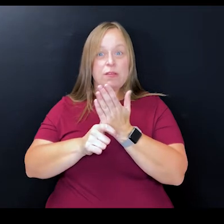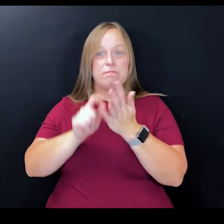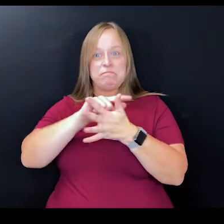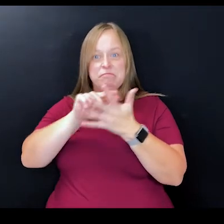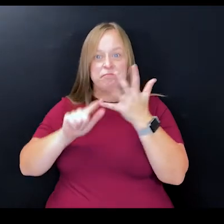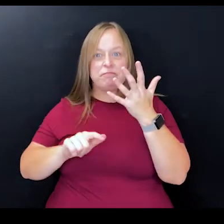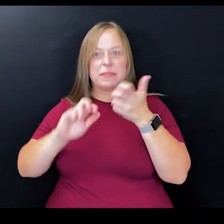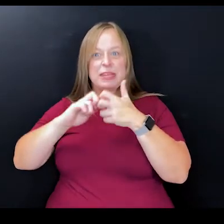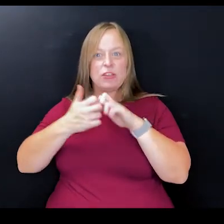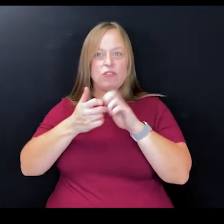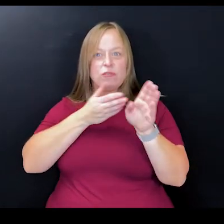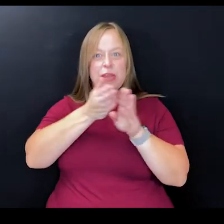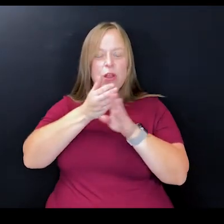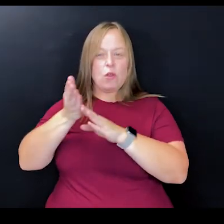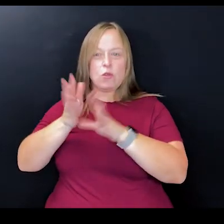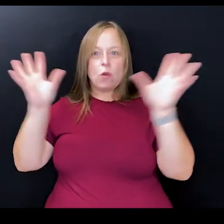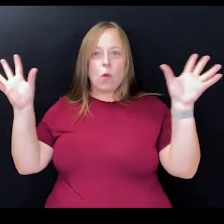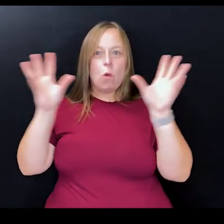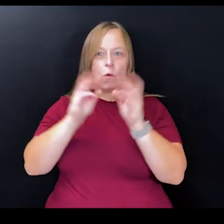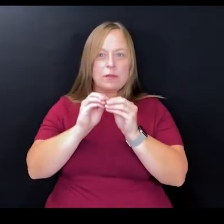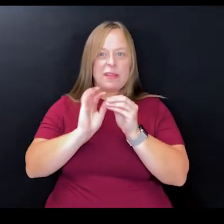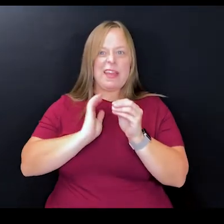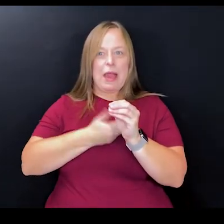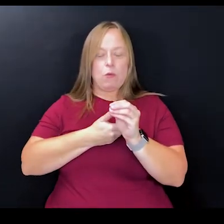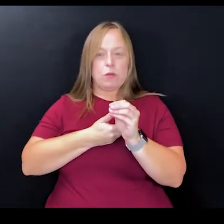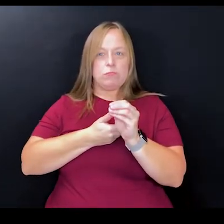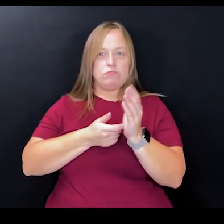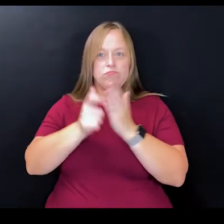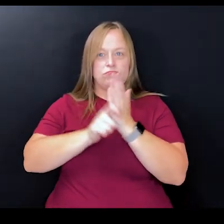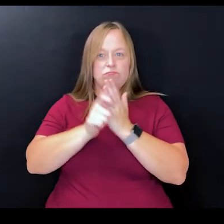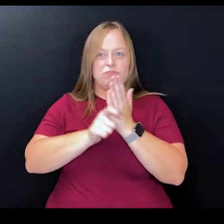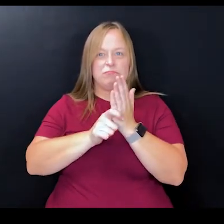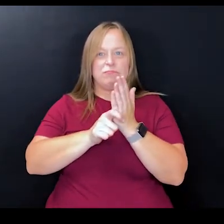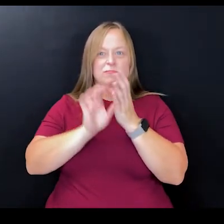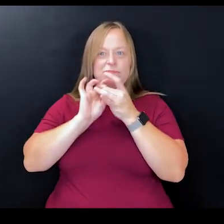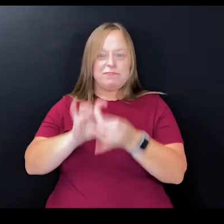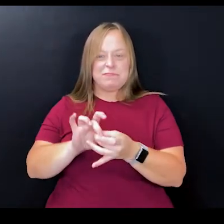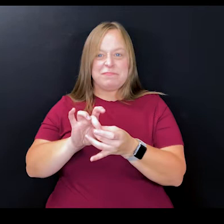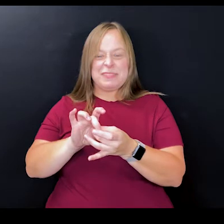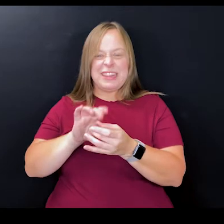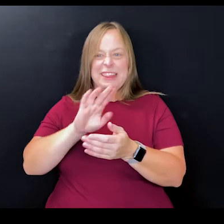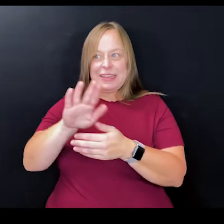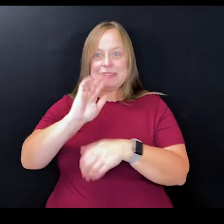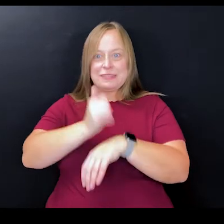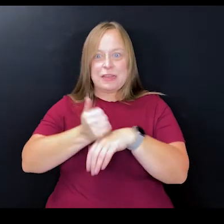which altogether constitute our digest. In relevant part, the digest sets forth